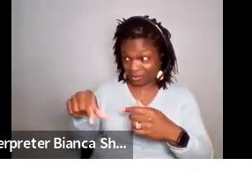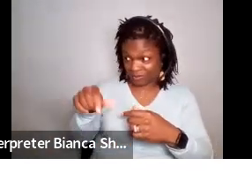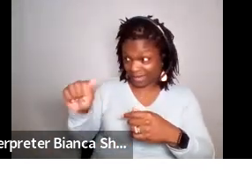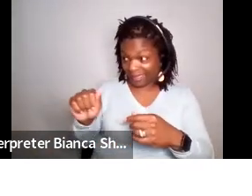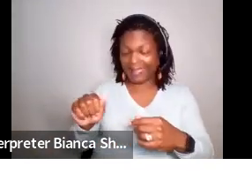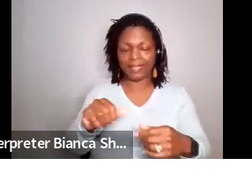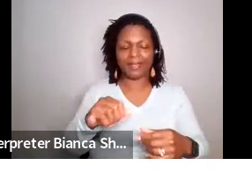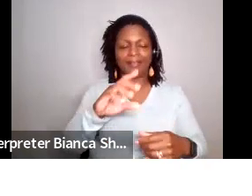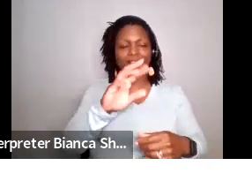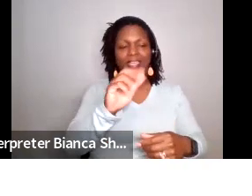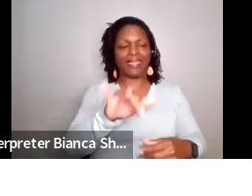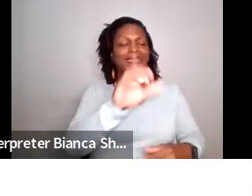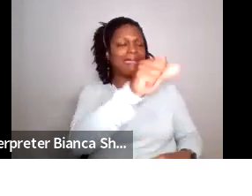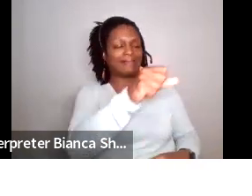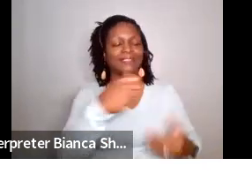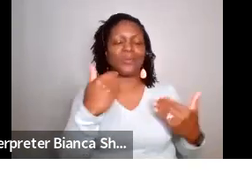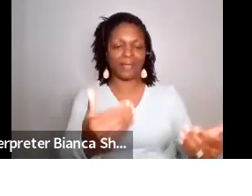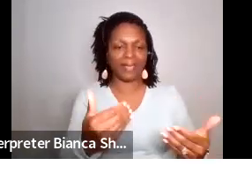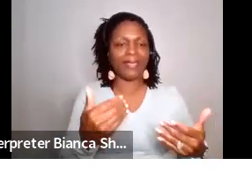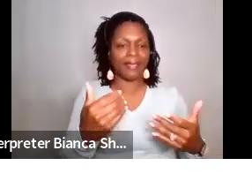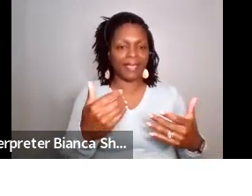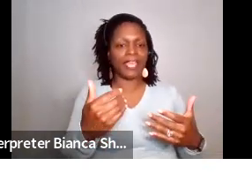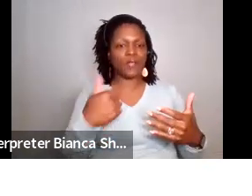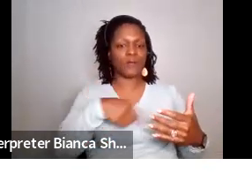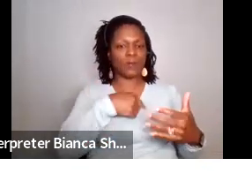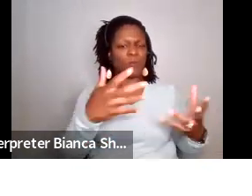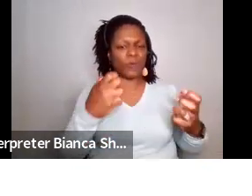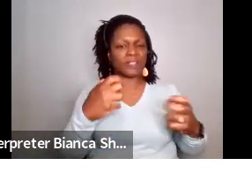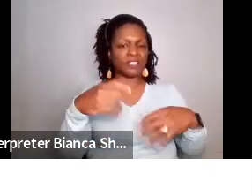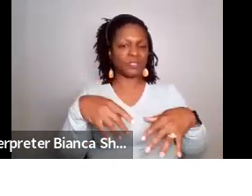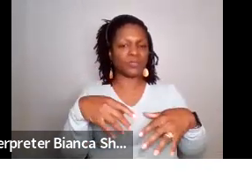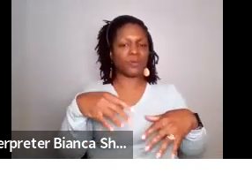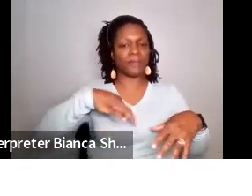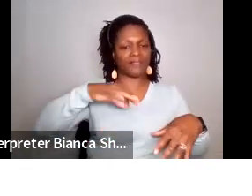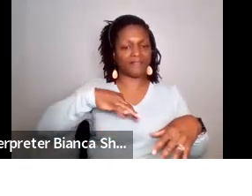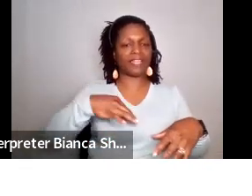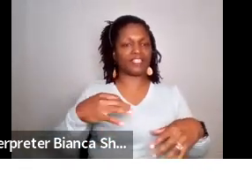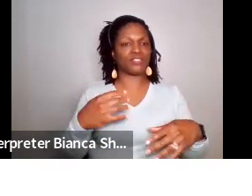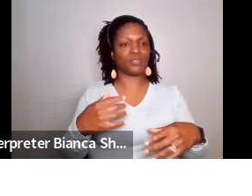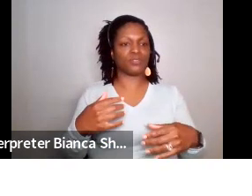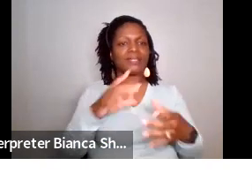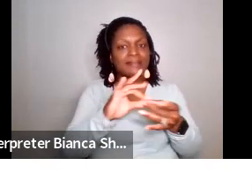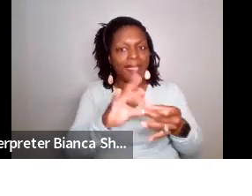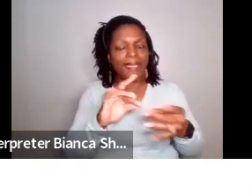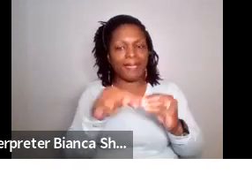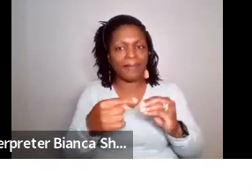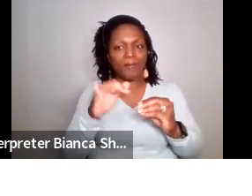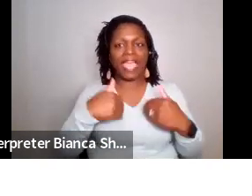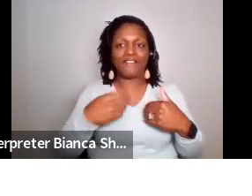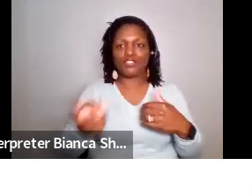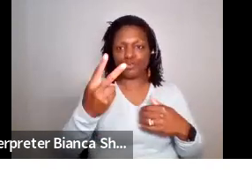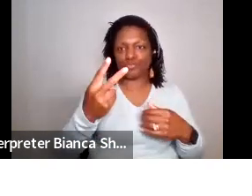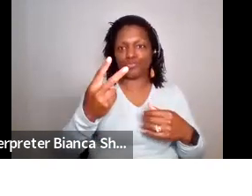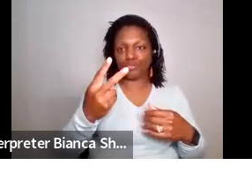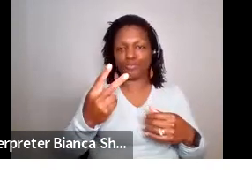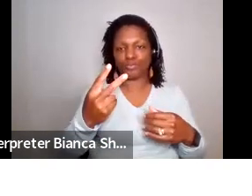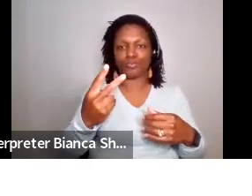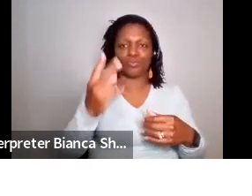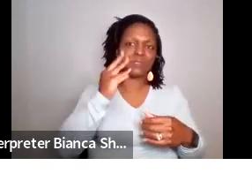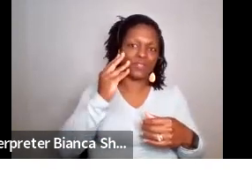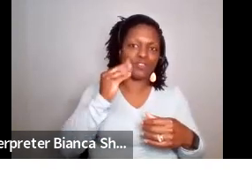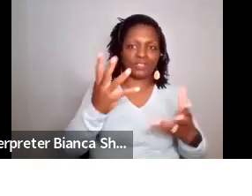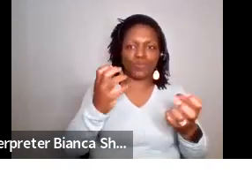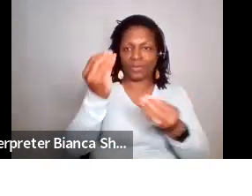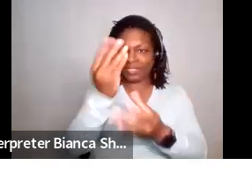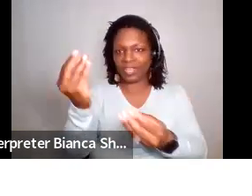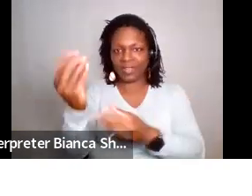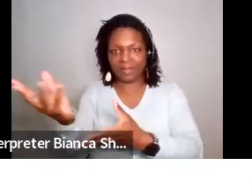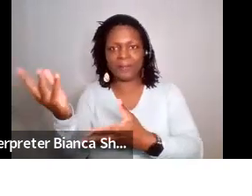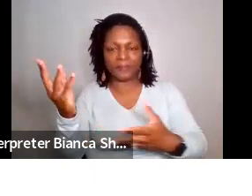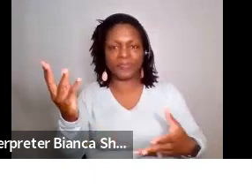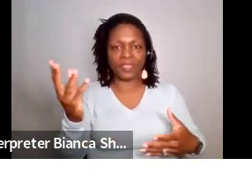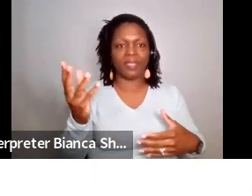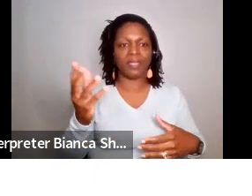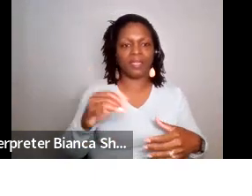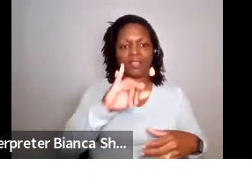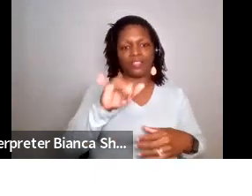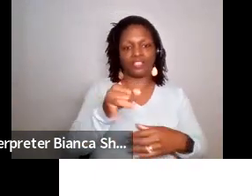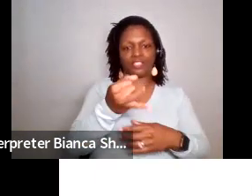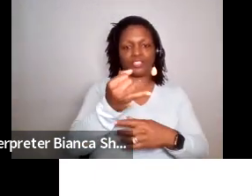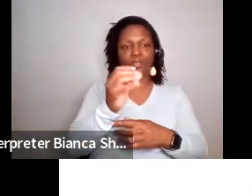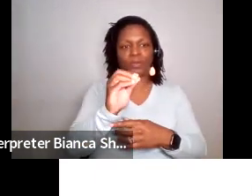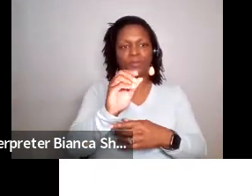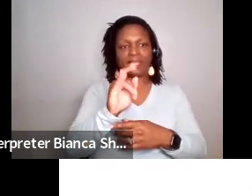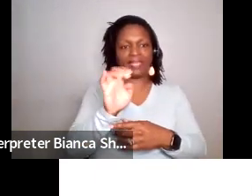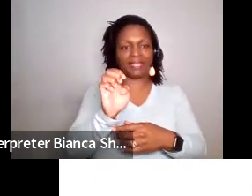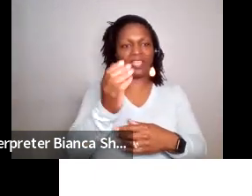So let's begin we should do on the slide it says what do beneficiaries have to say about the web services they've received, and we've gotten the 2 testimonials from in the past Jolie you you could roll